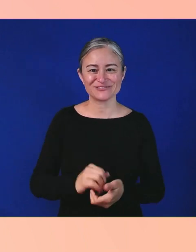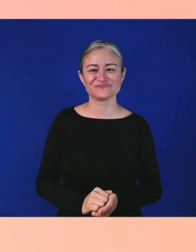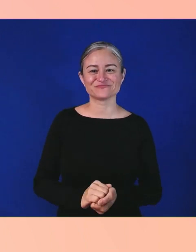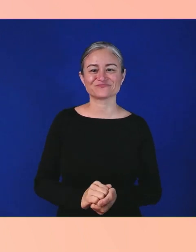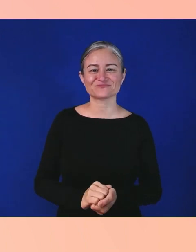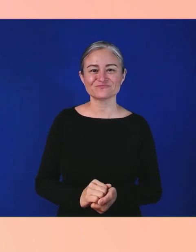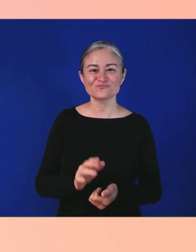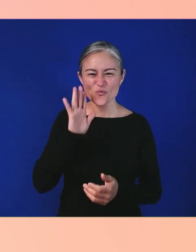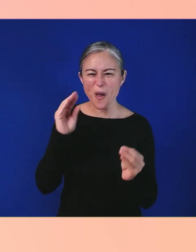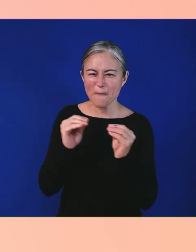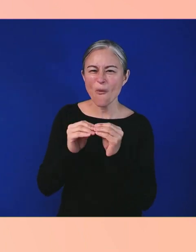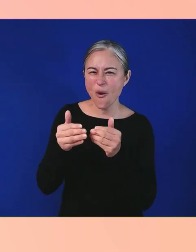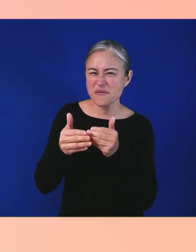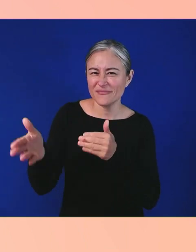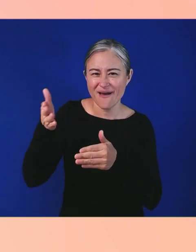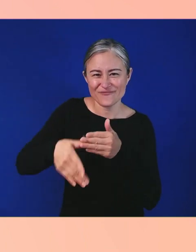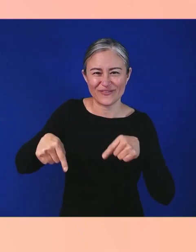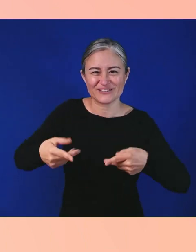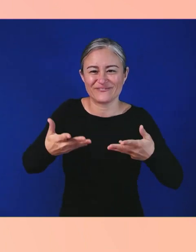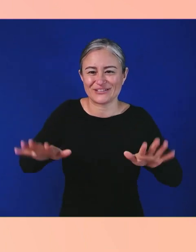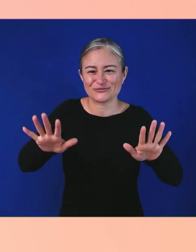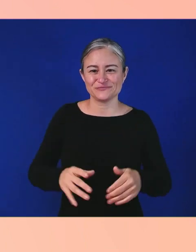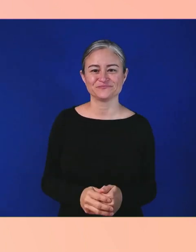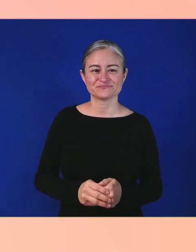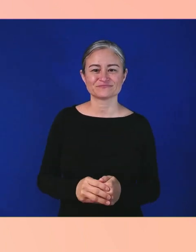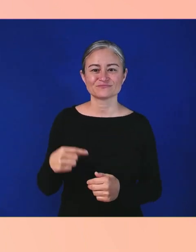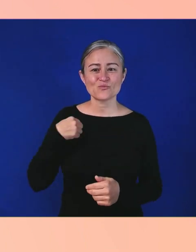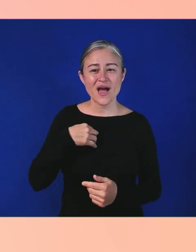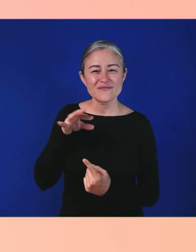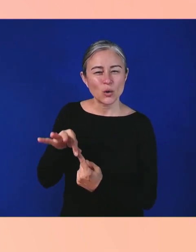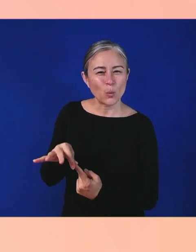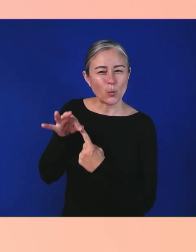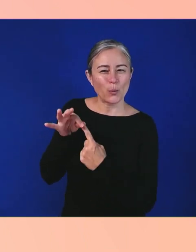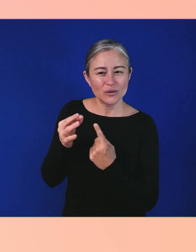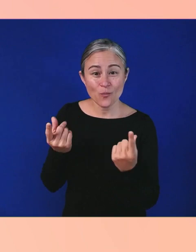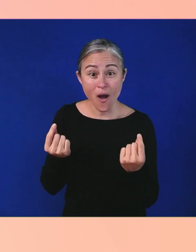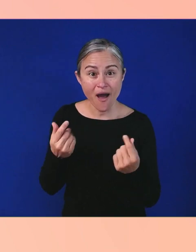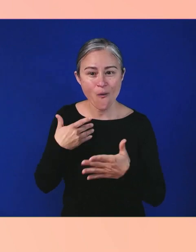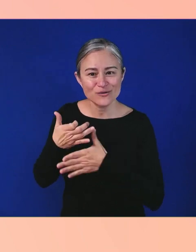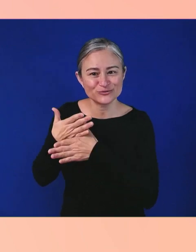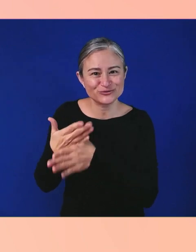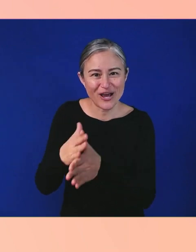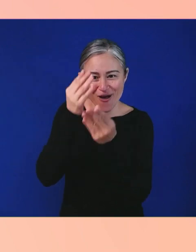this event is the knowledge sharing we get to do. To that end, in our next segment